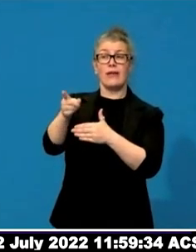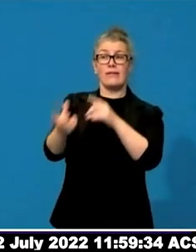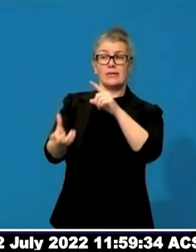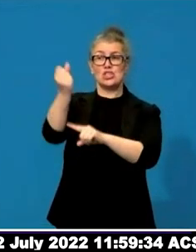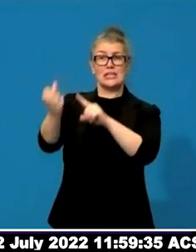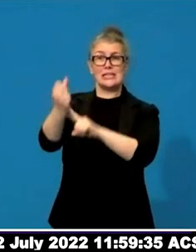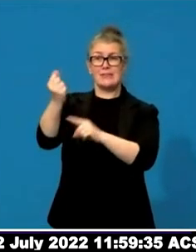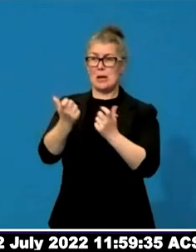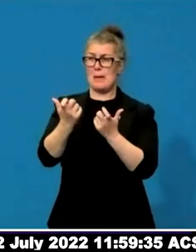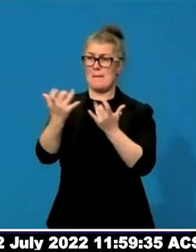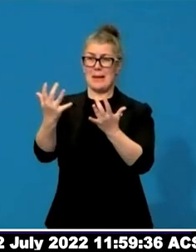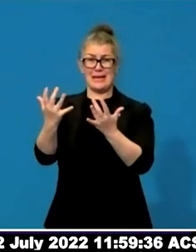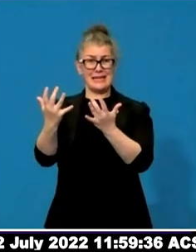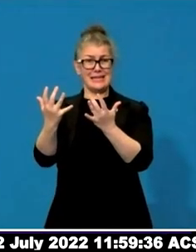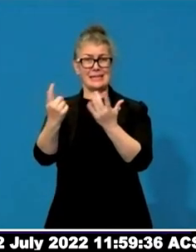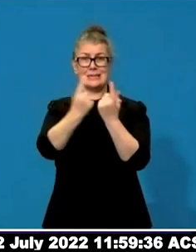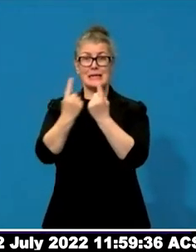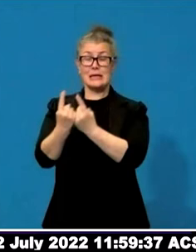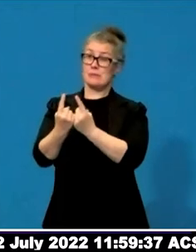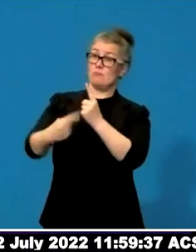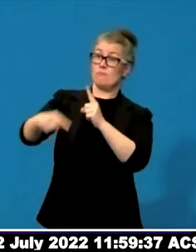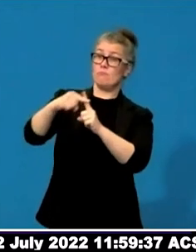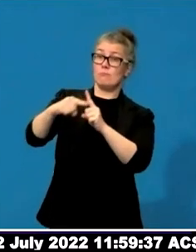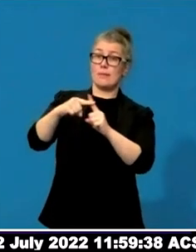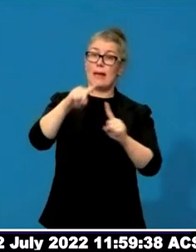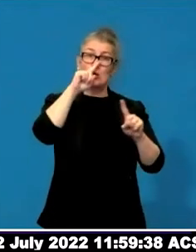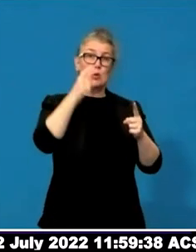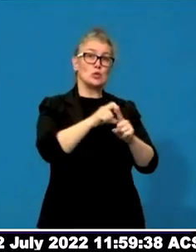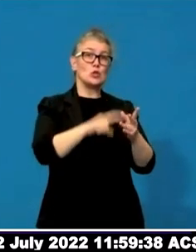that would not be able to be achieved otherwise.